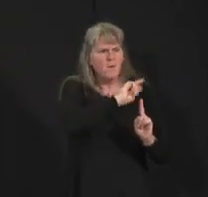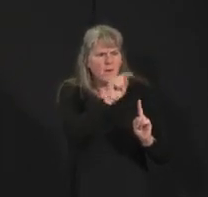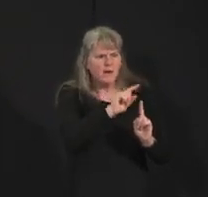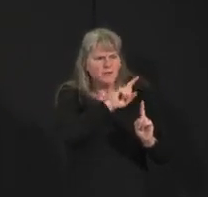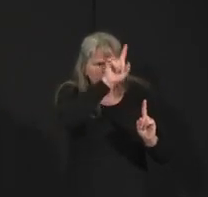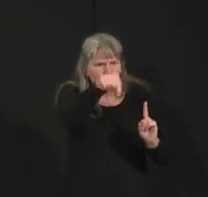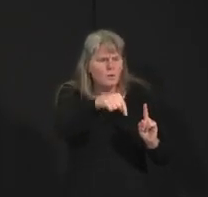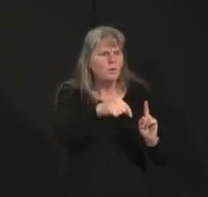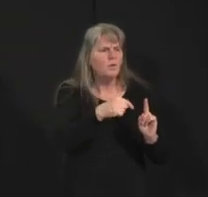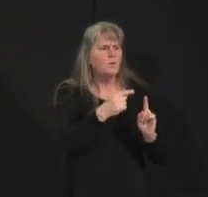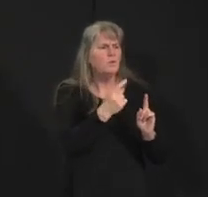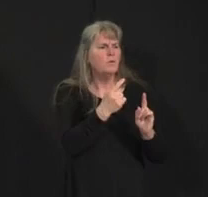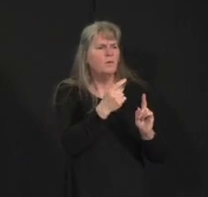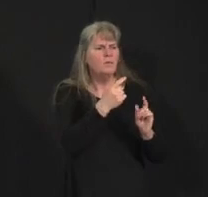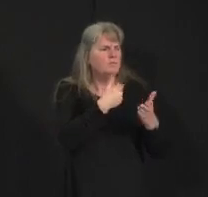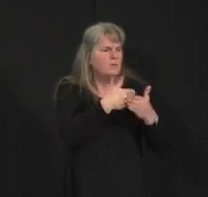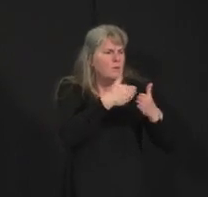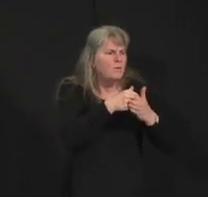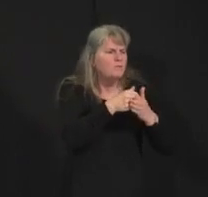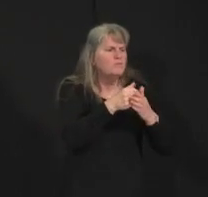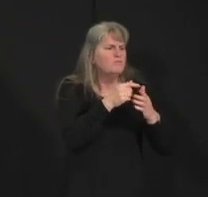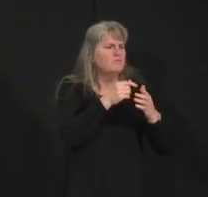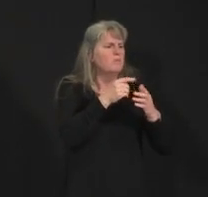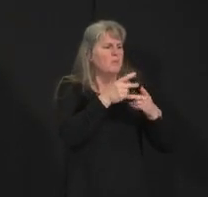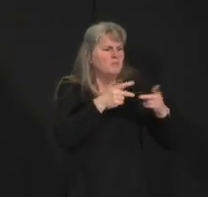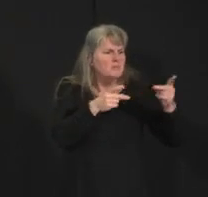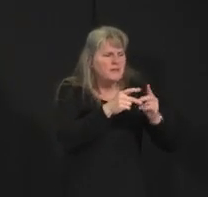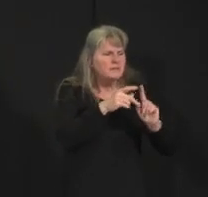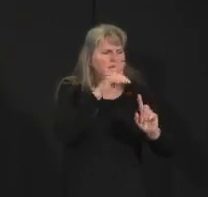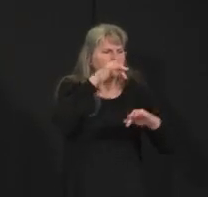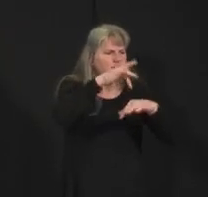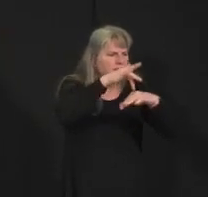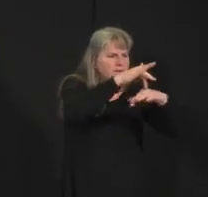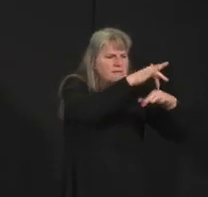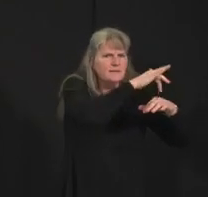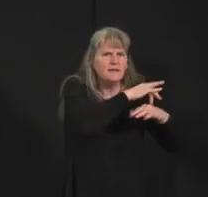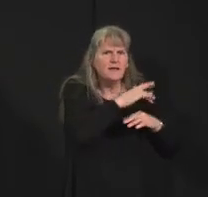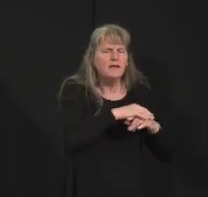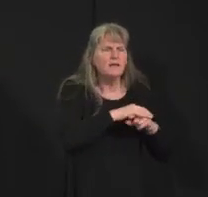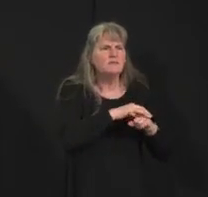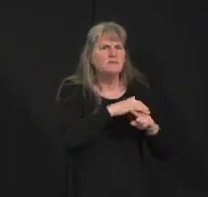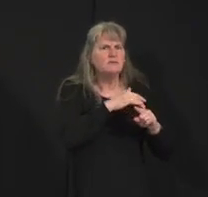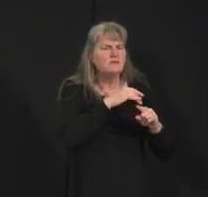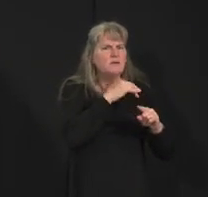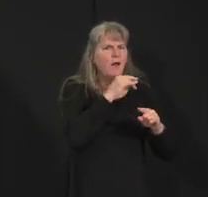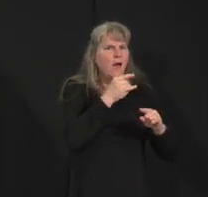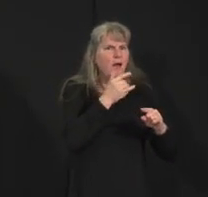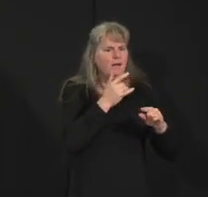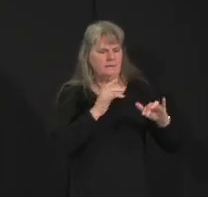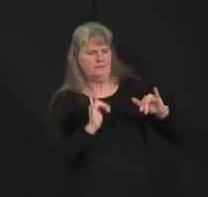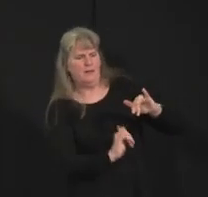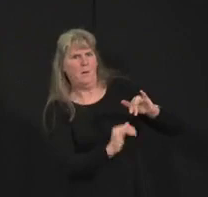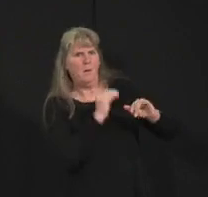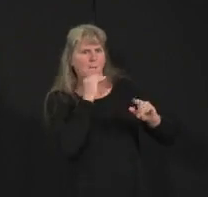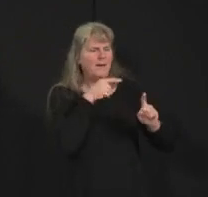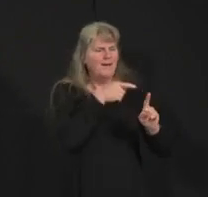where they may have been, any breach, let's say of, self isolation.